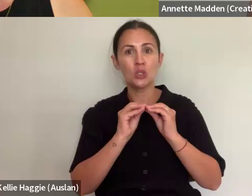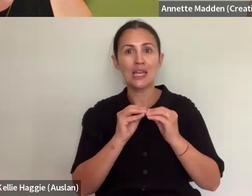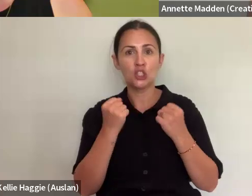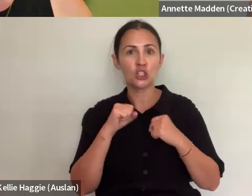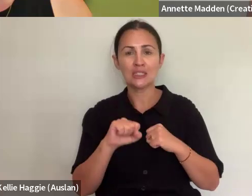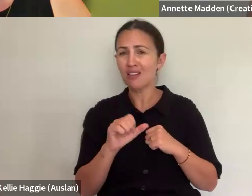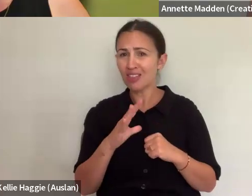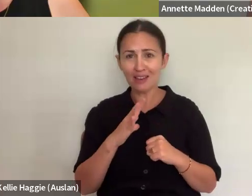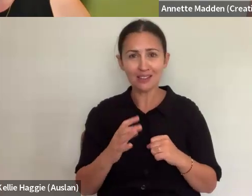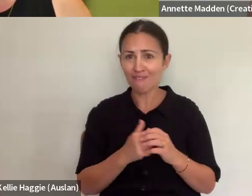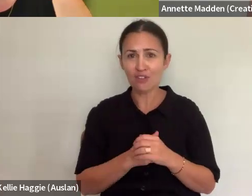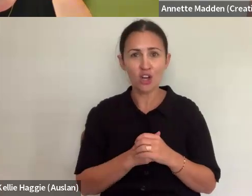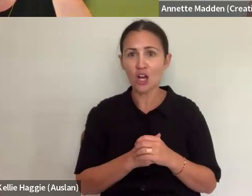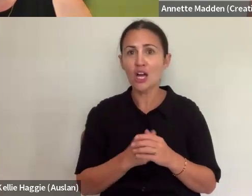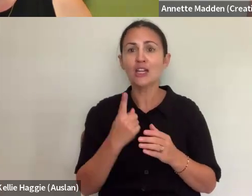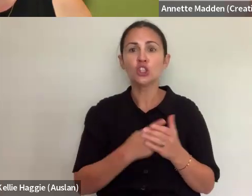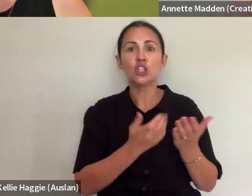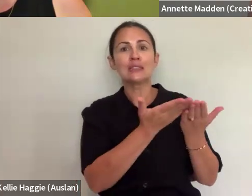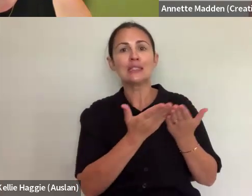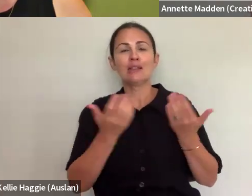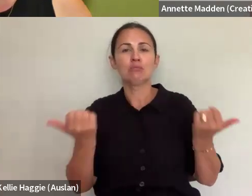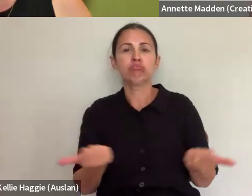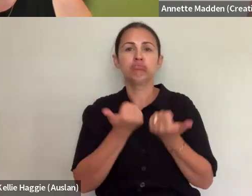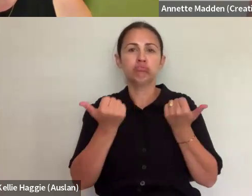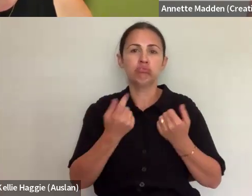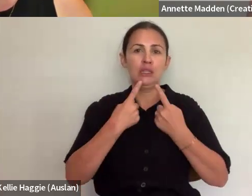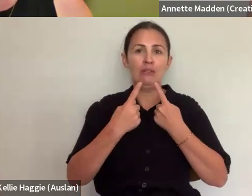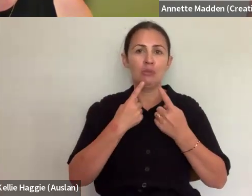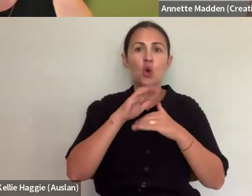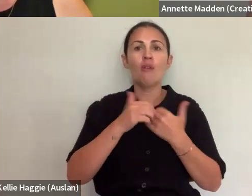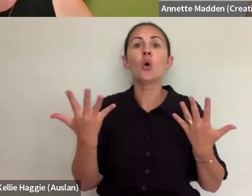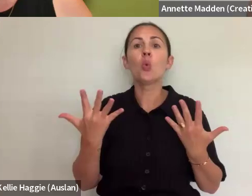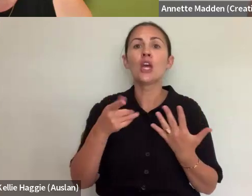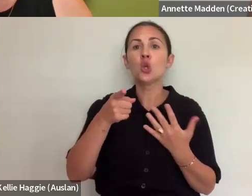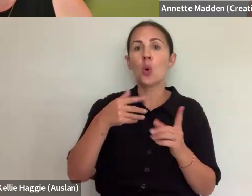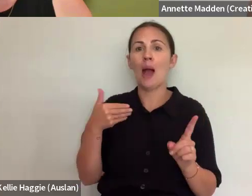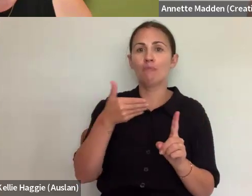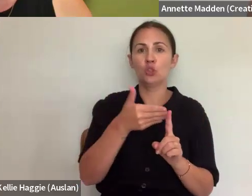are confirmed, these are still